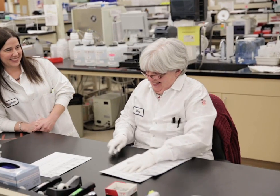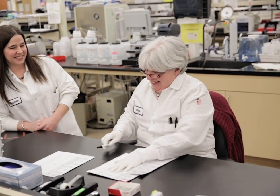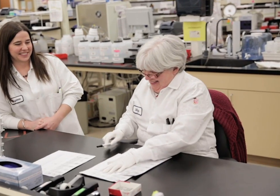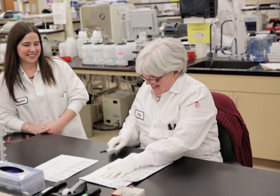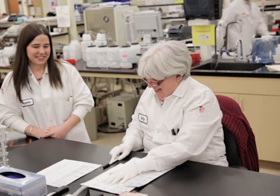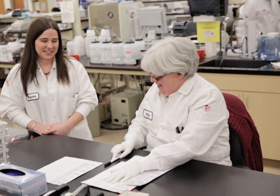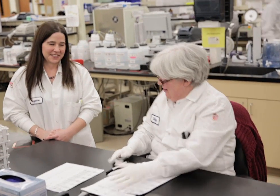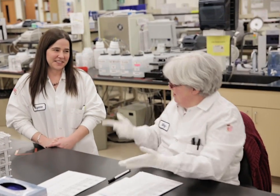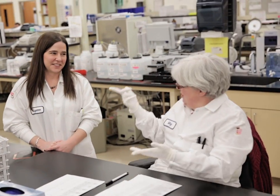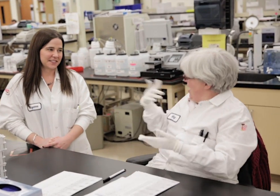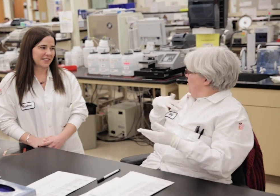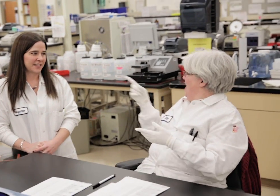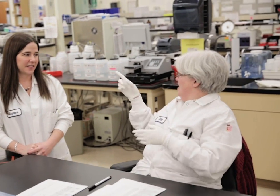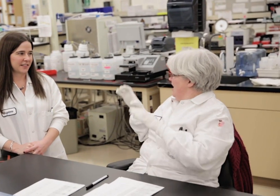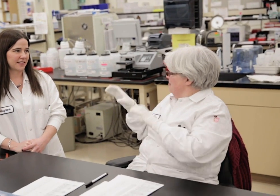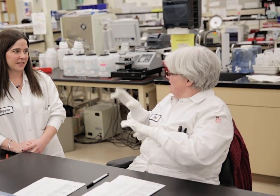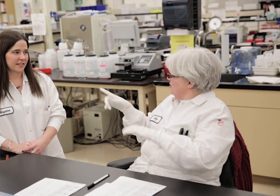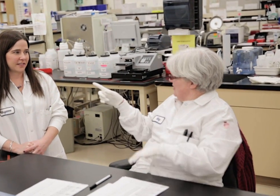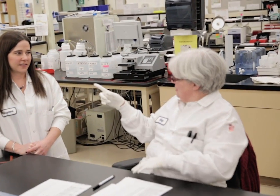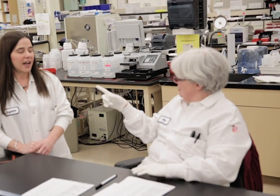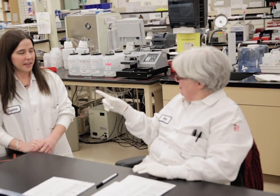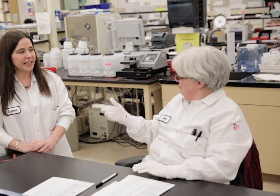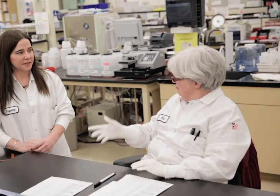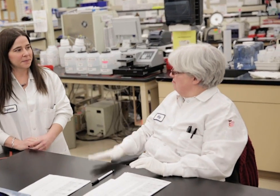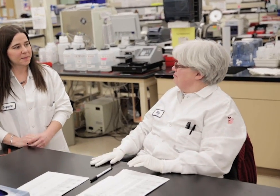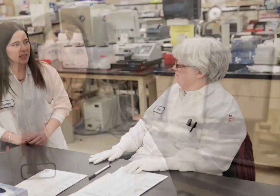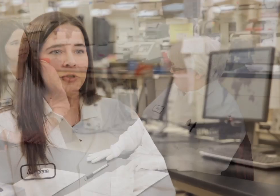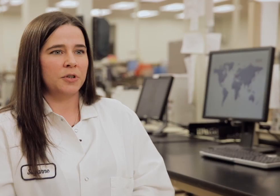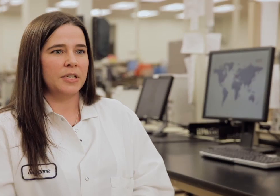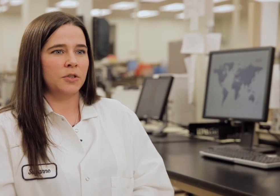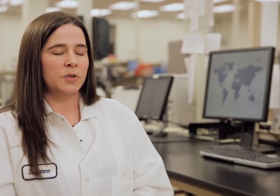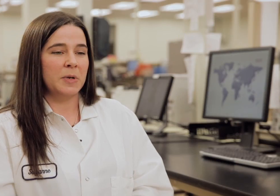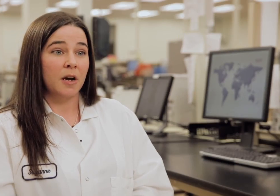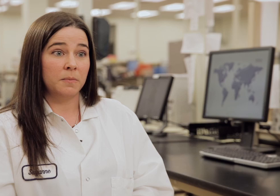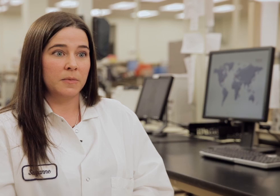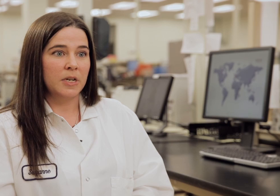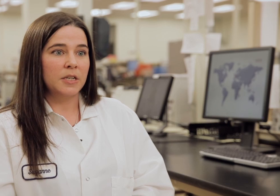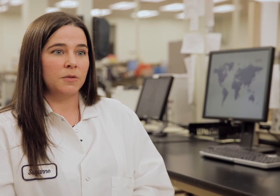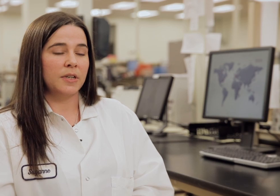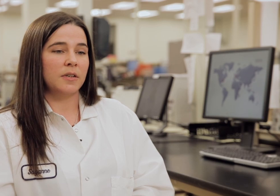Right Award because she was very courageous in taking the opportunity to speak up to us